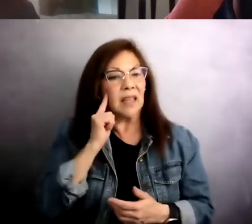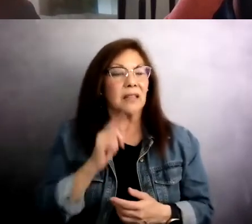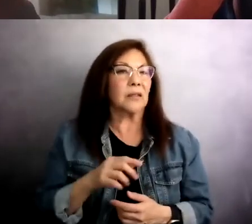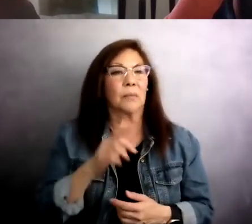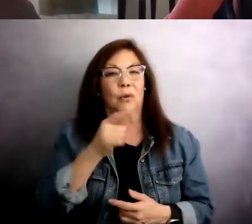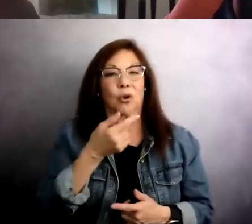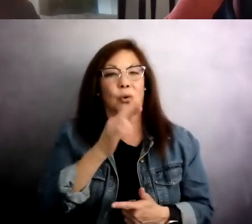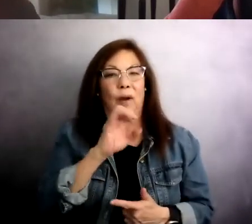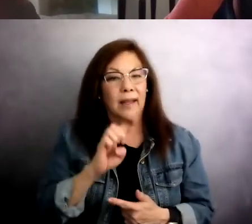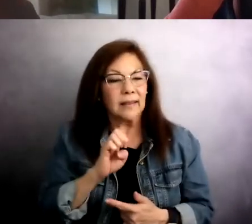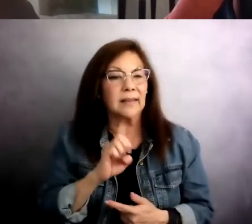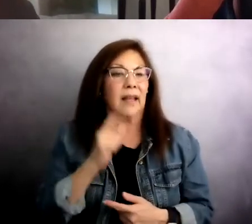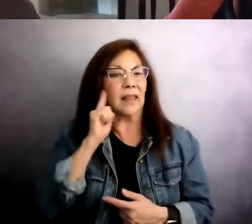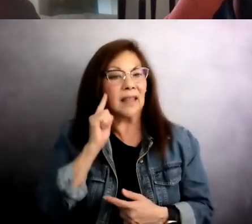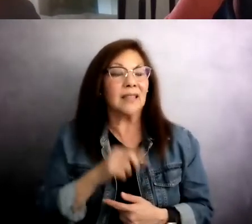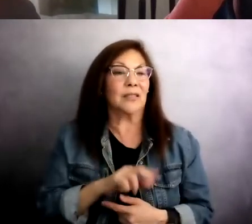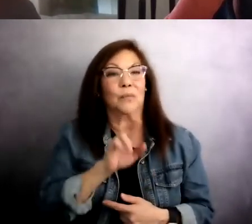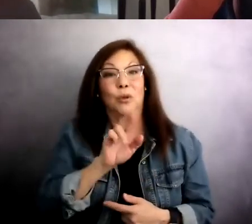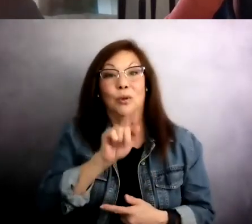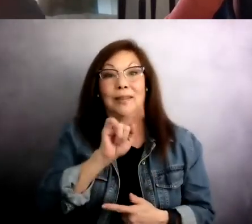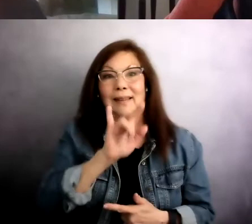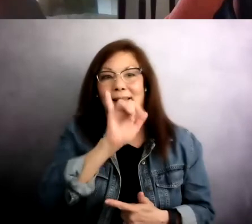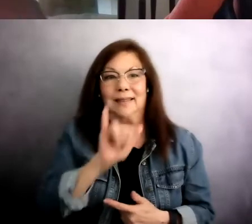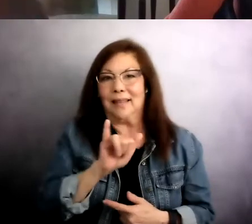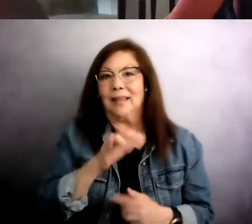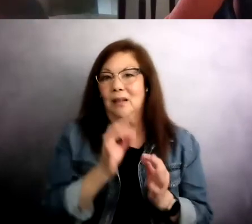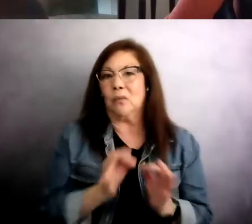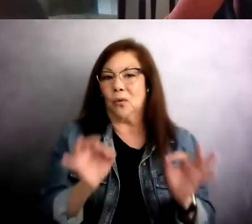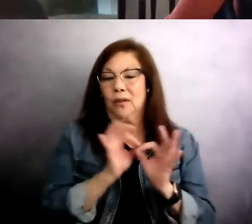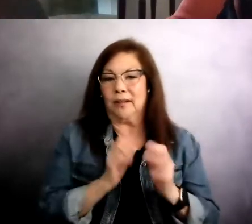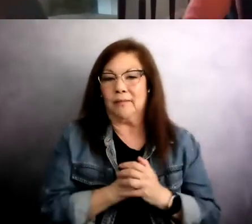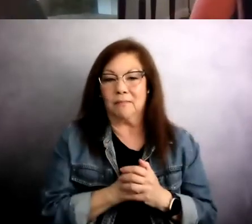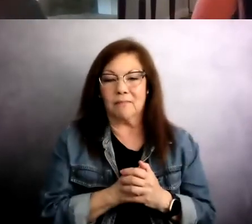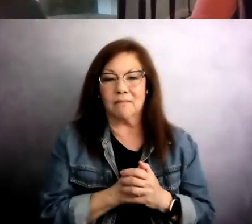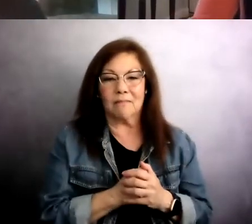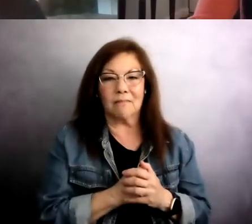I think that is a really good way of putting